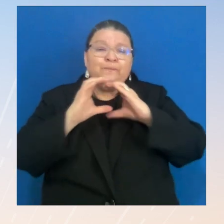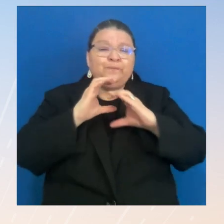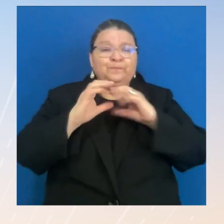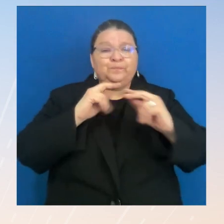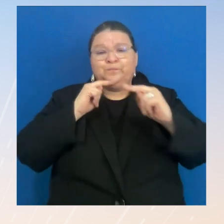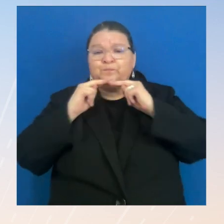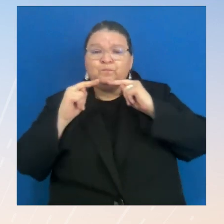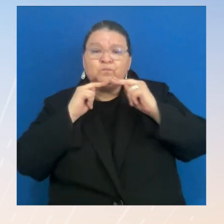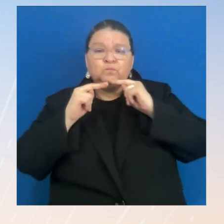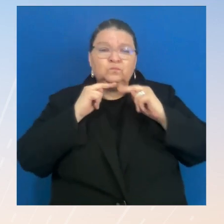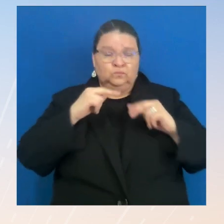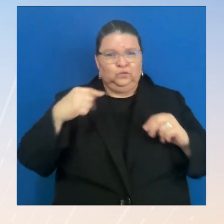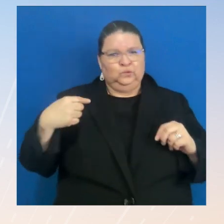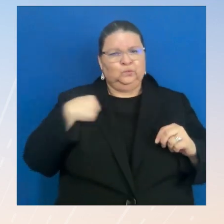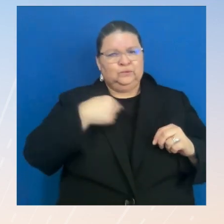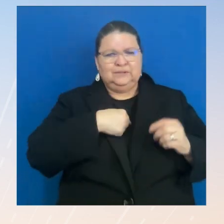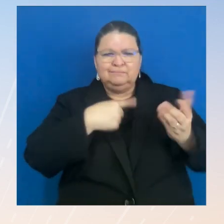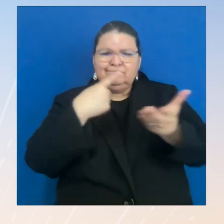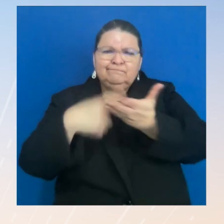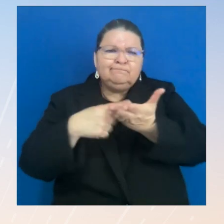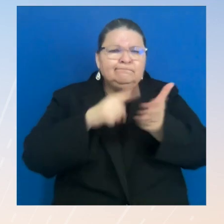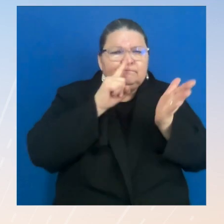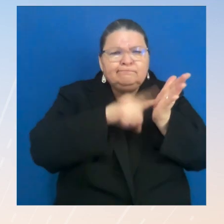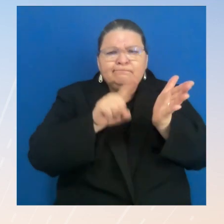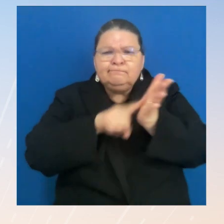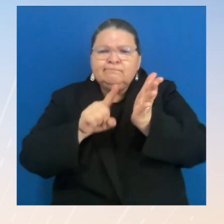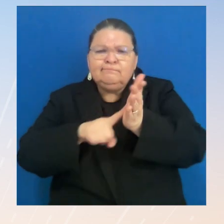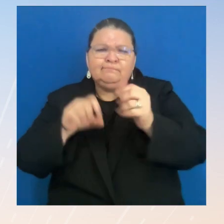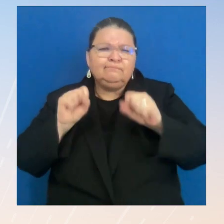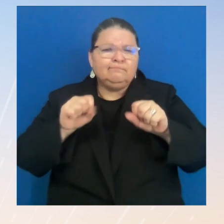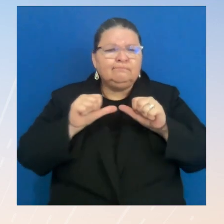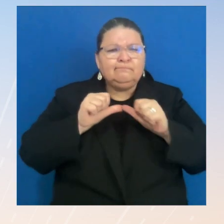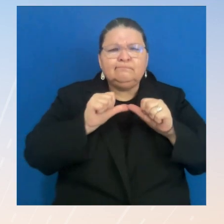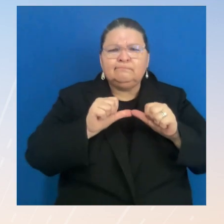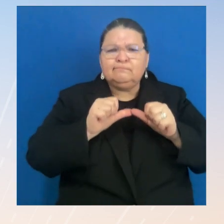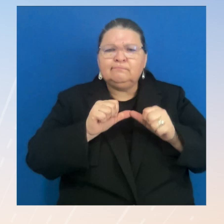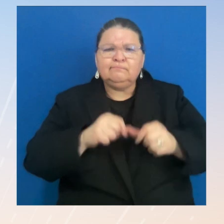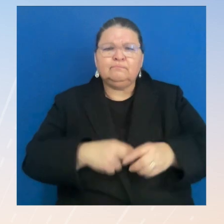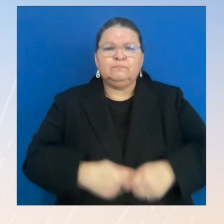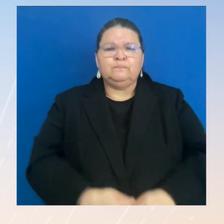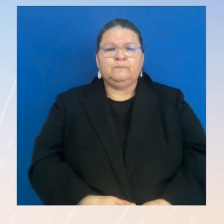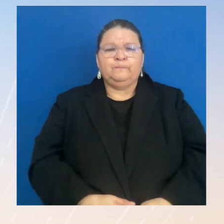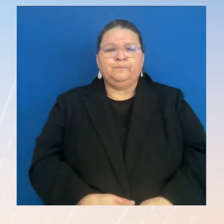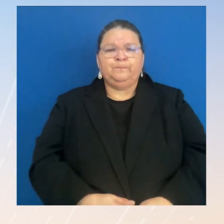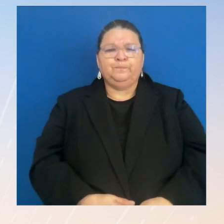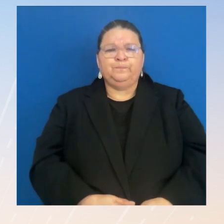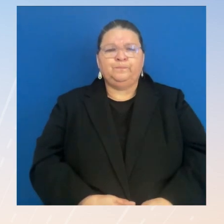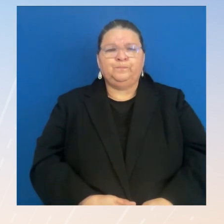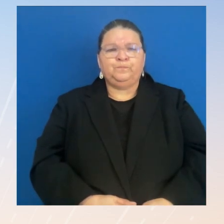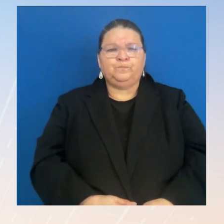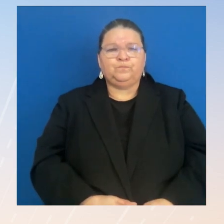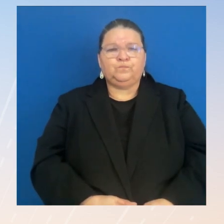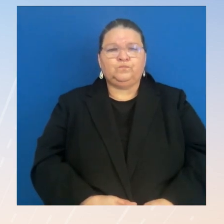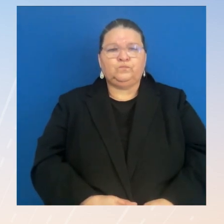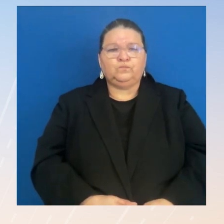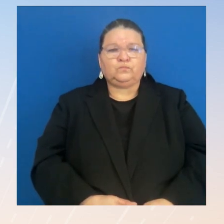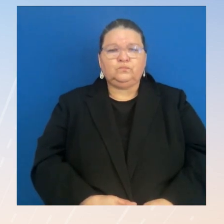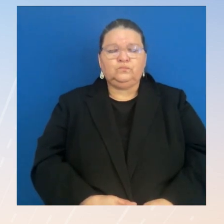they're engaging with Ukrainians directly. The Press: And so would Zelenskyy be empowered by the United States to reach an agreement with Russia